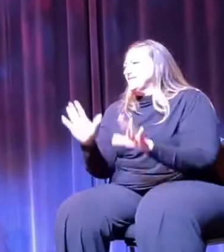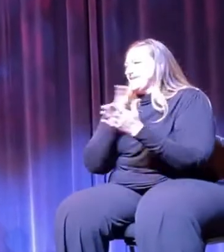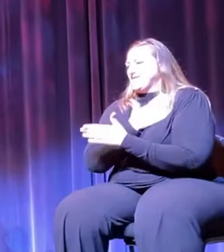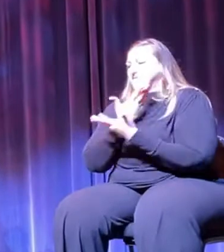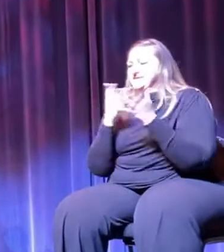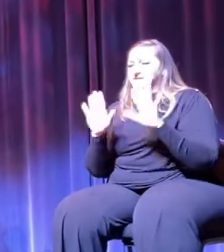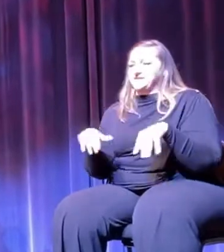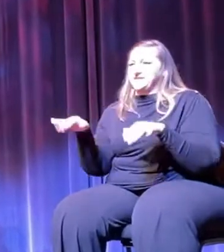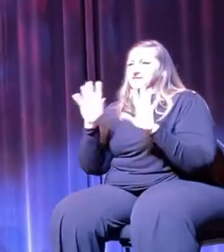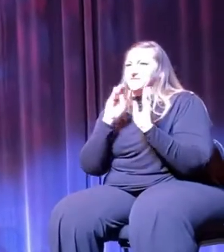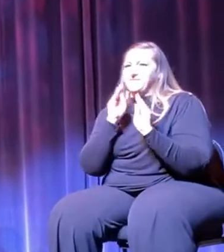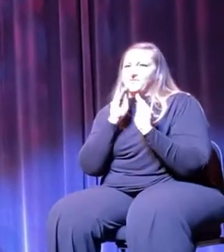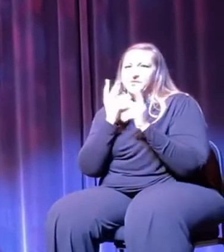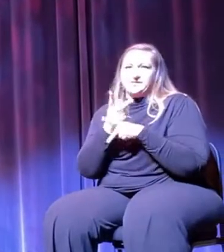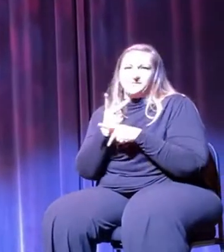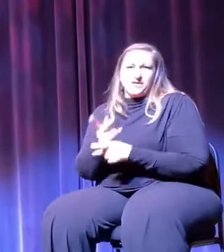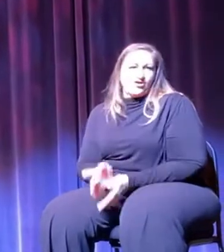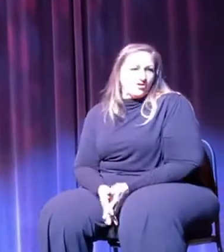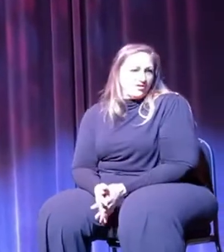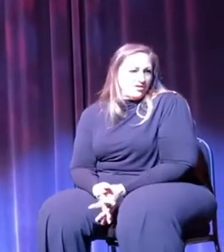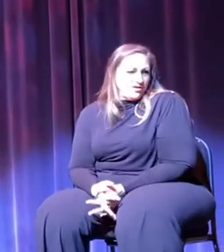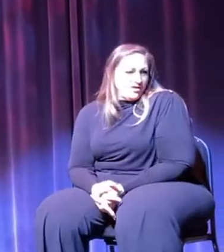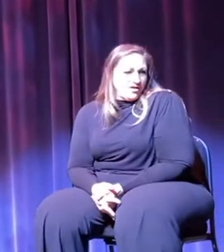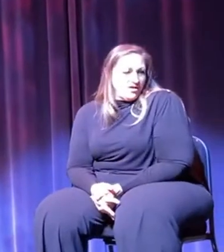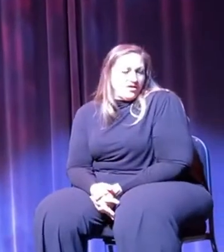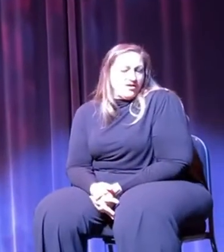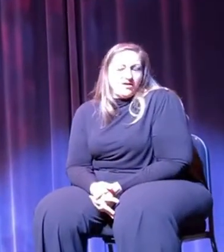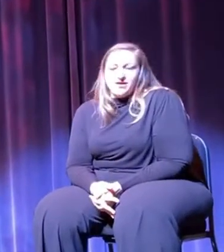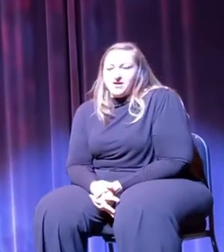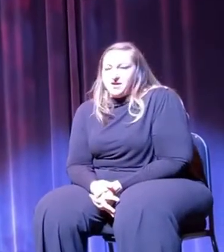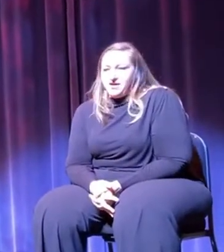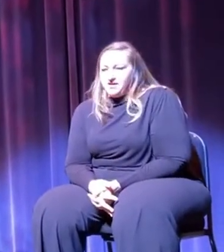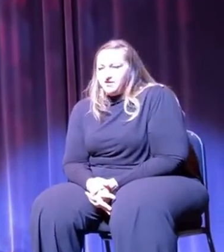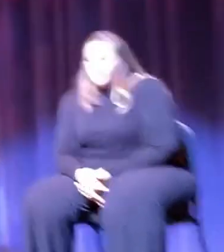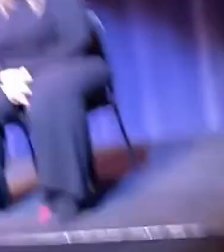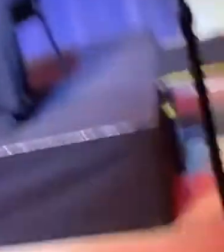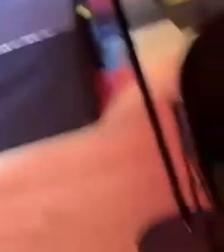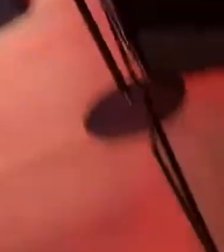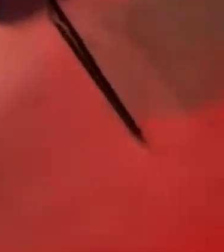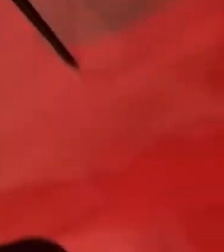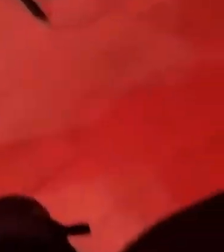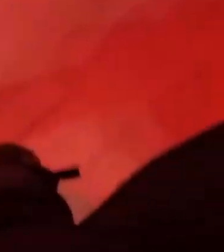Please get some food and some care. Thank you. (audience clapping)